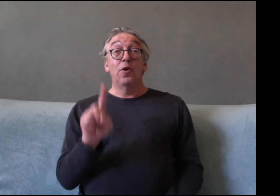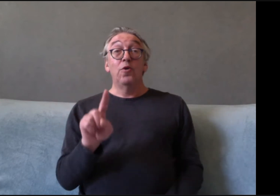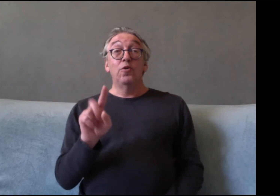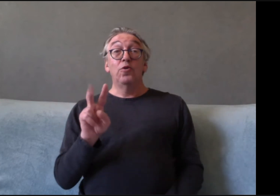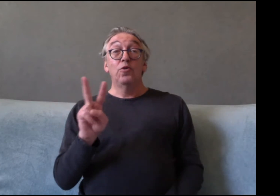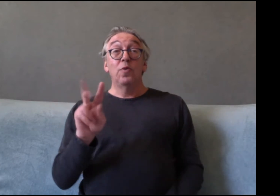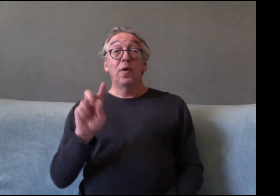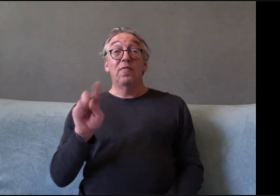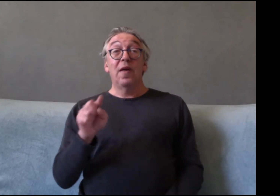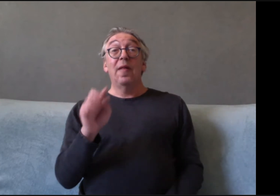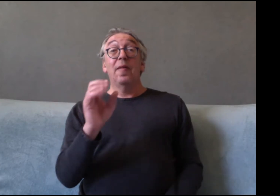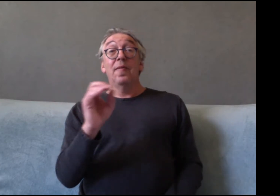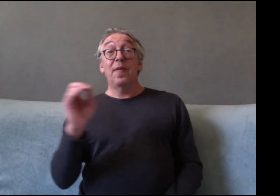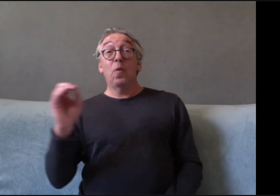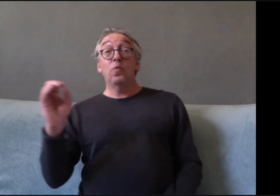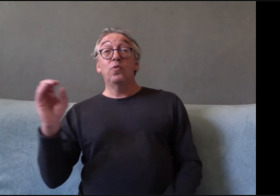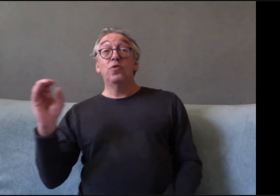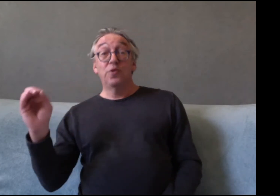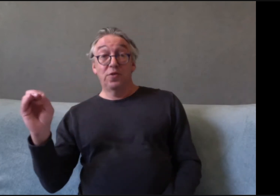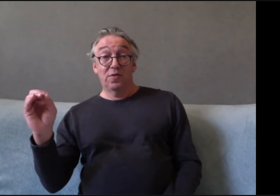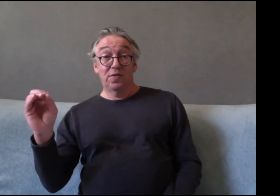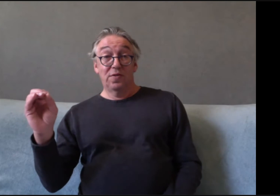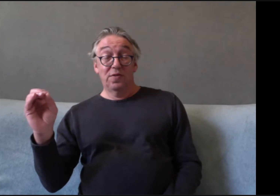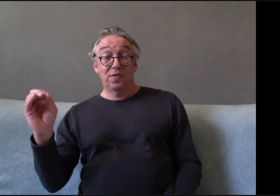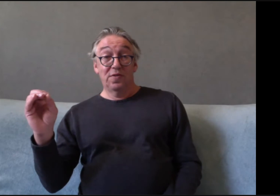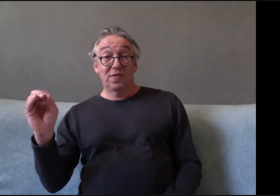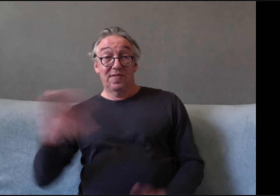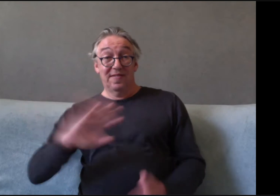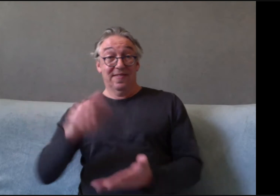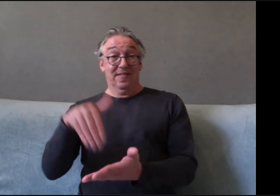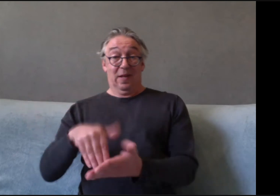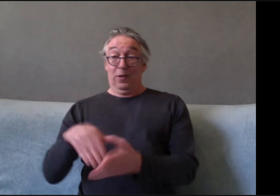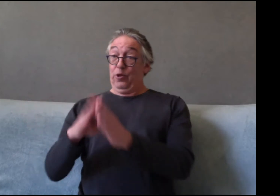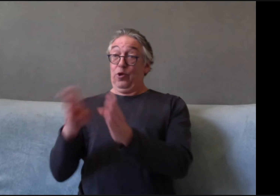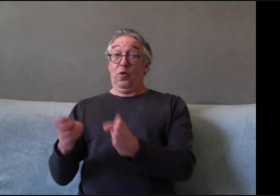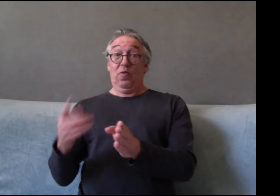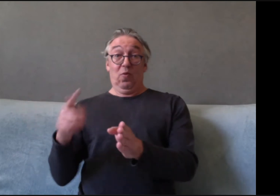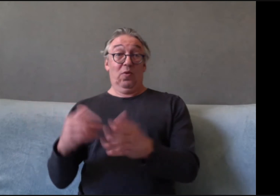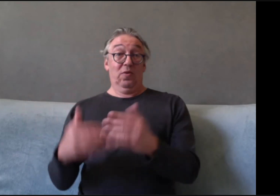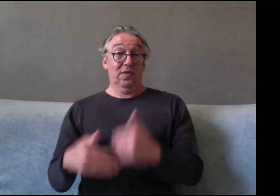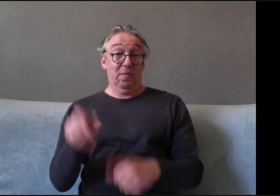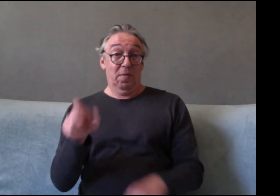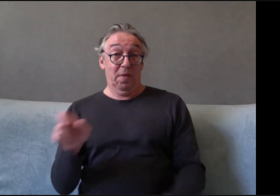This is another suggestion, that in any country,